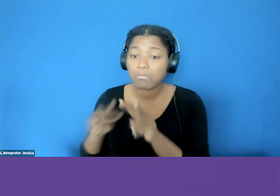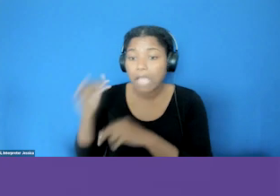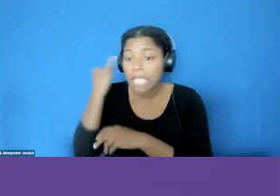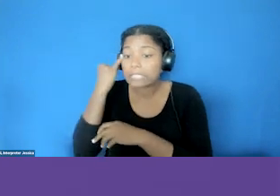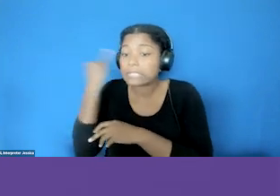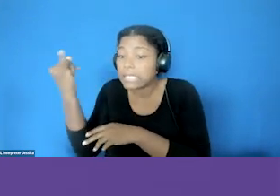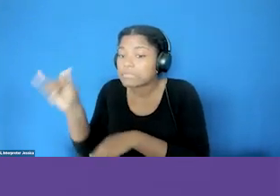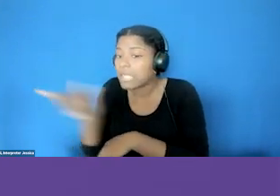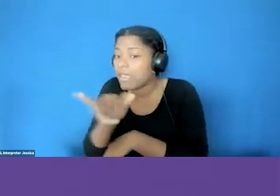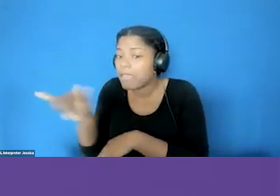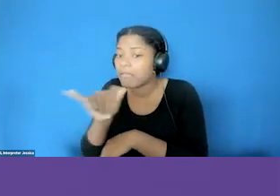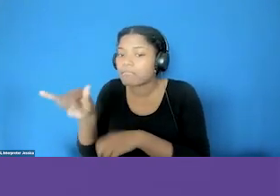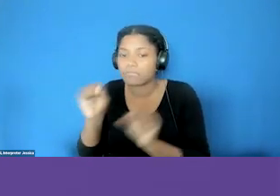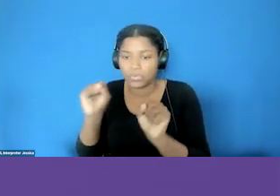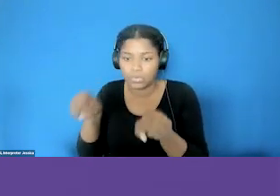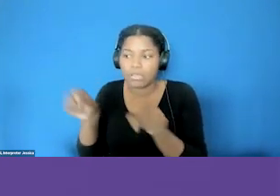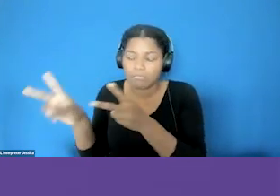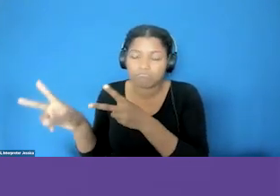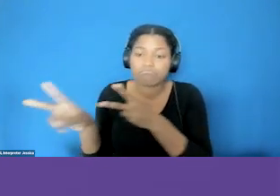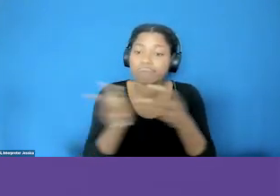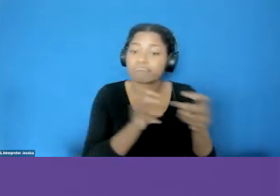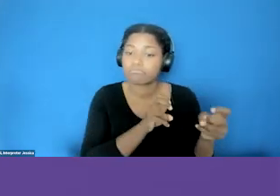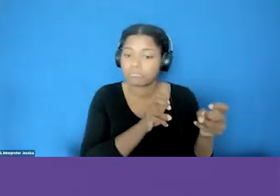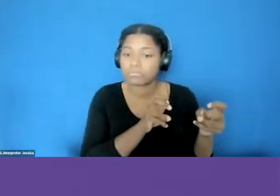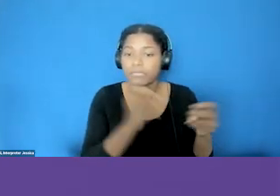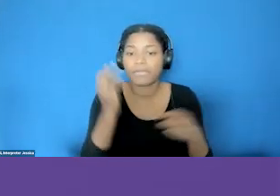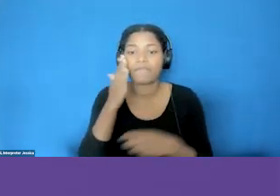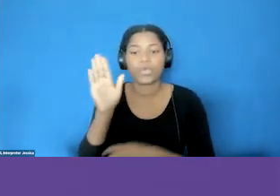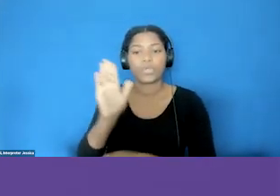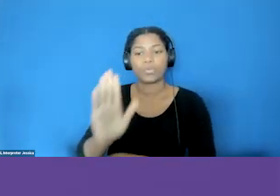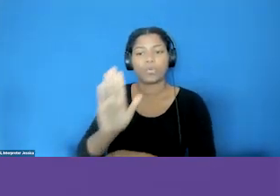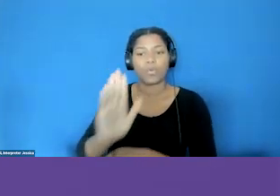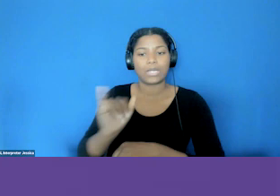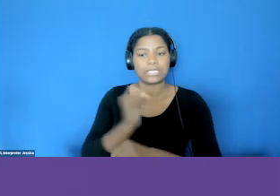And, you know, kind of use that as a template for what you are doing at your institution.